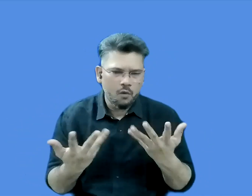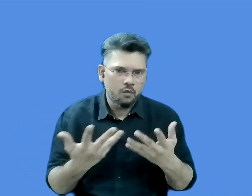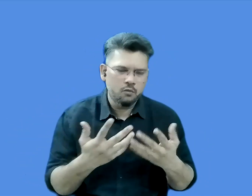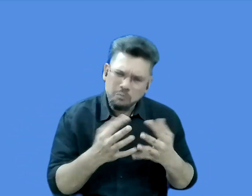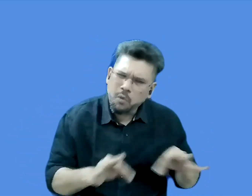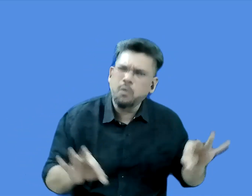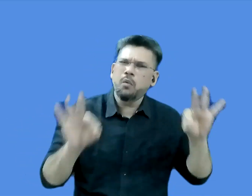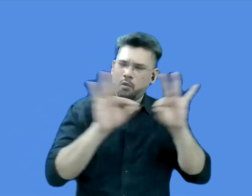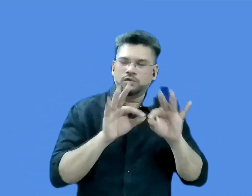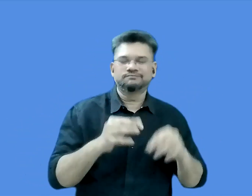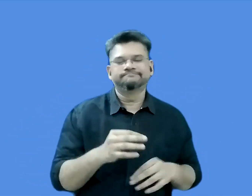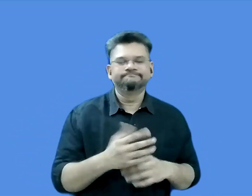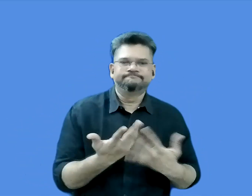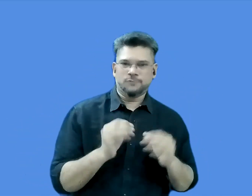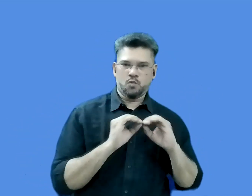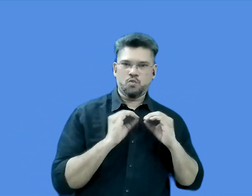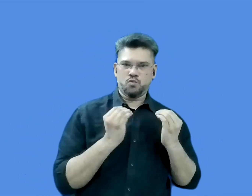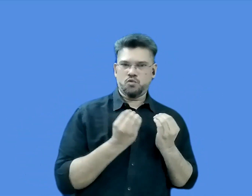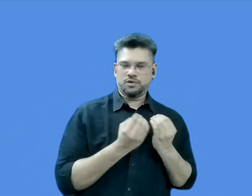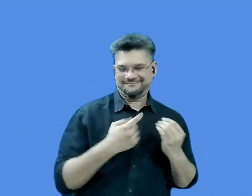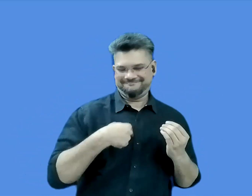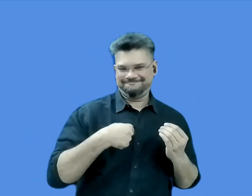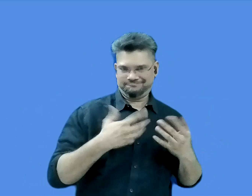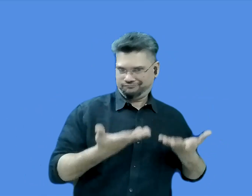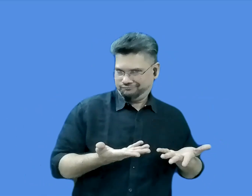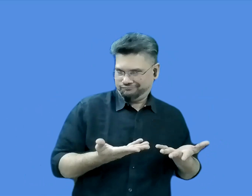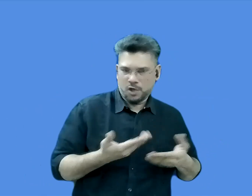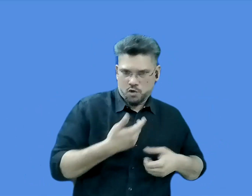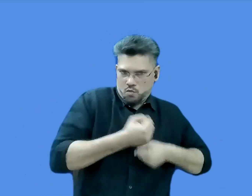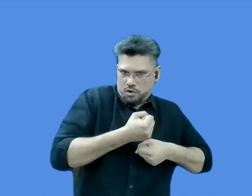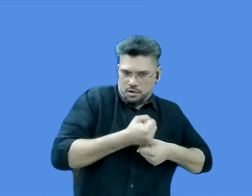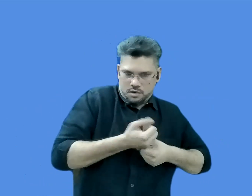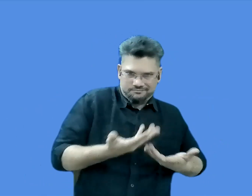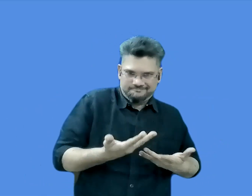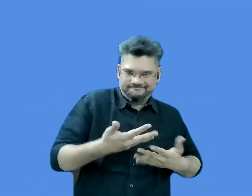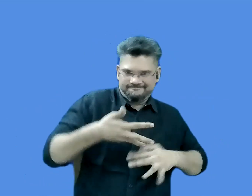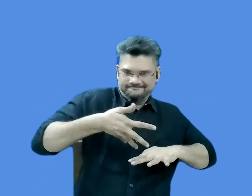inter-sectoral approach, meaning that it is very